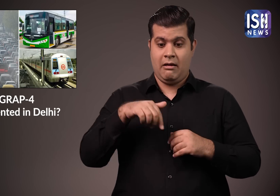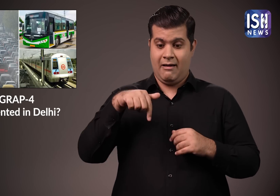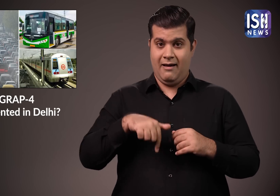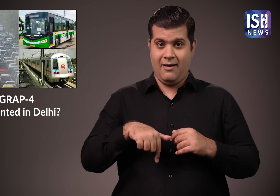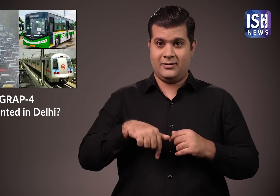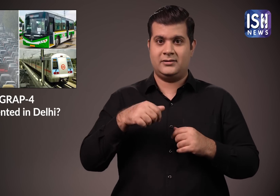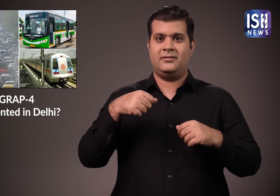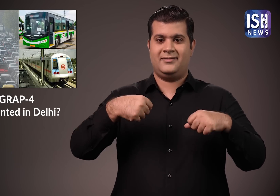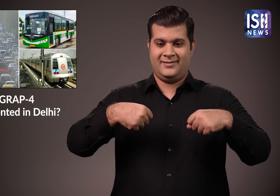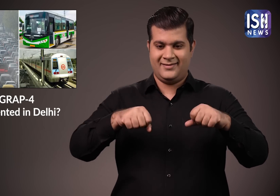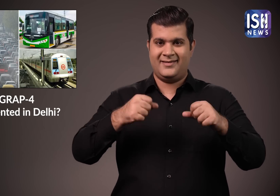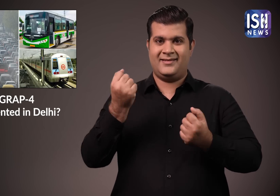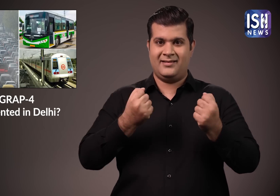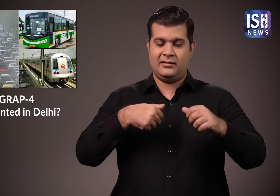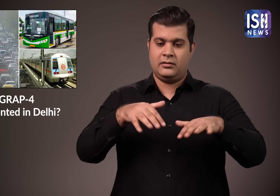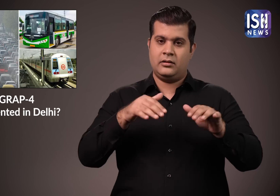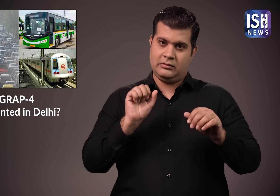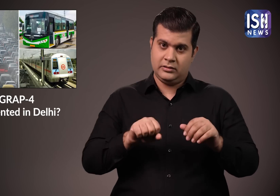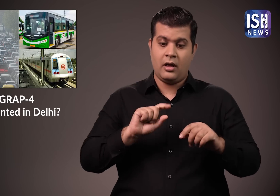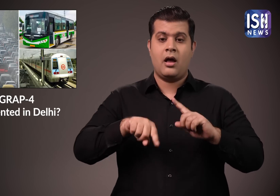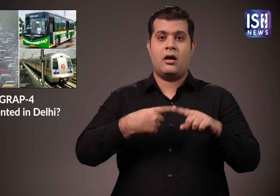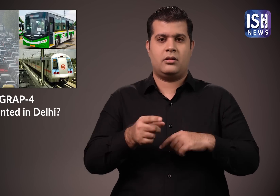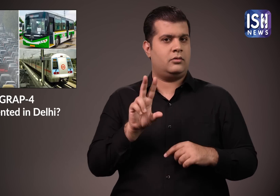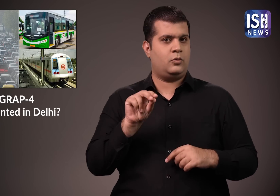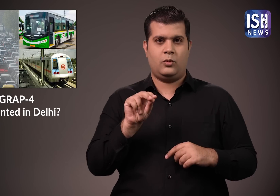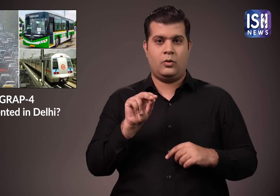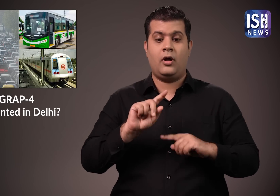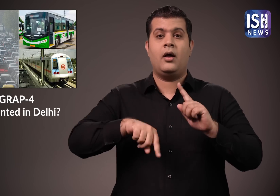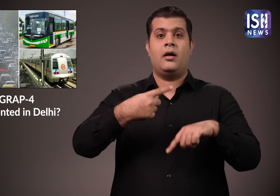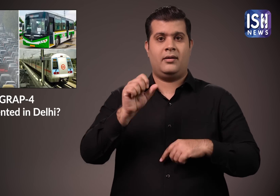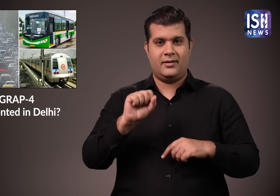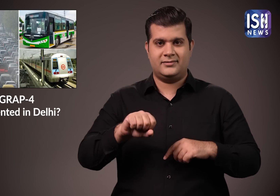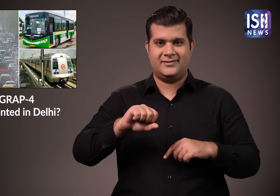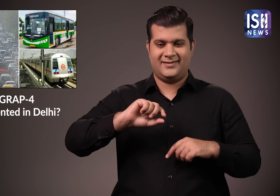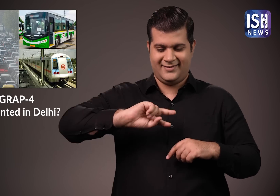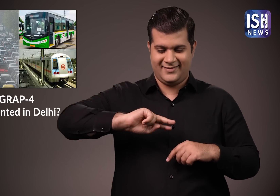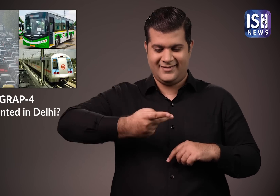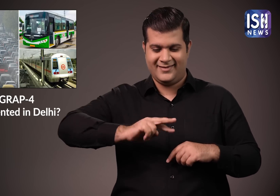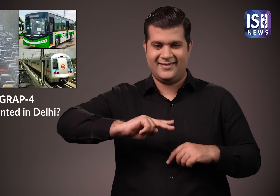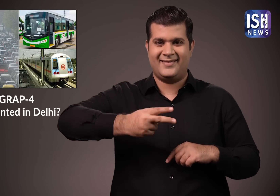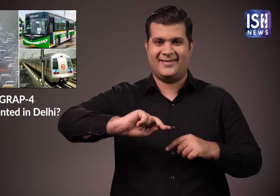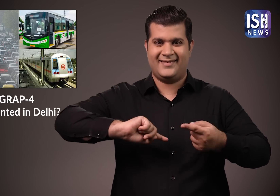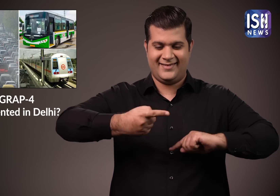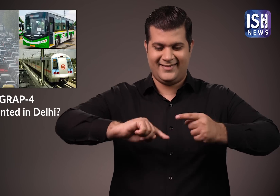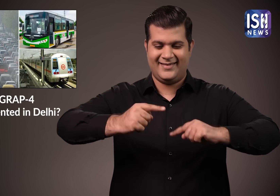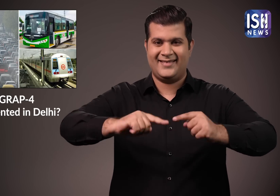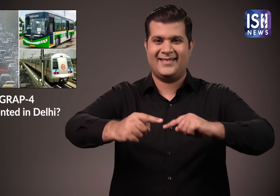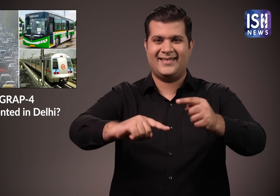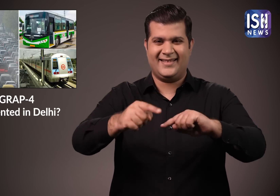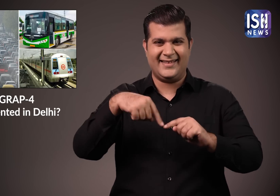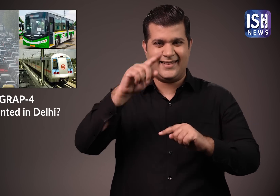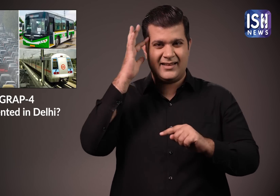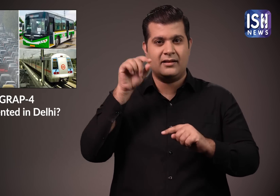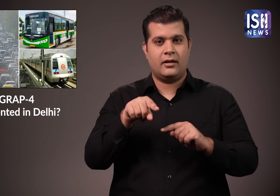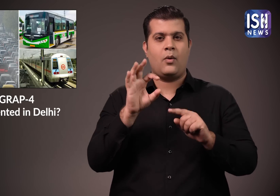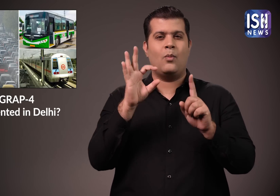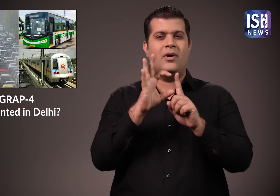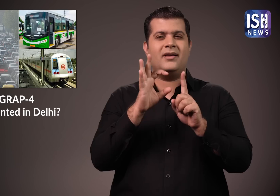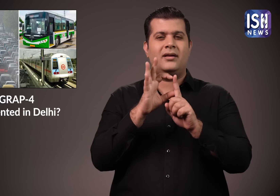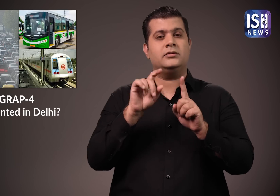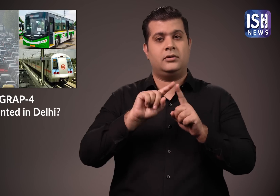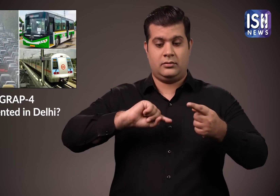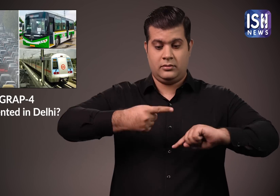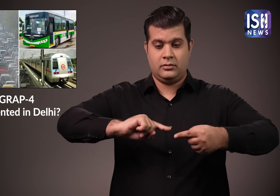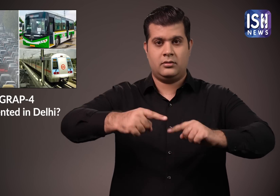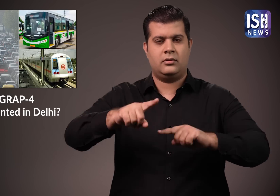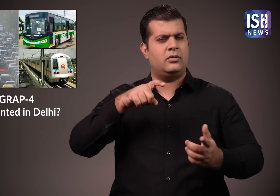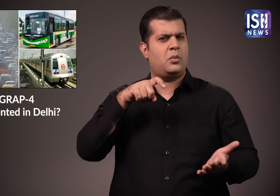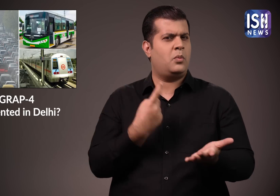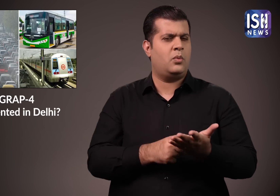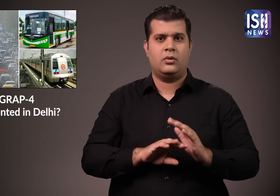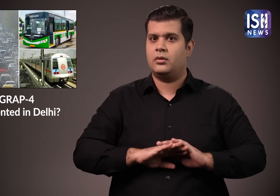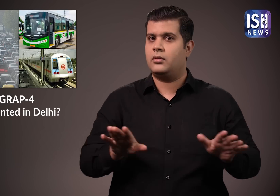The odd-even car rule has been re-imposed strictly in Delhi.